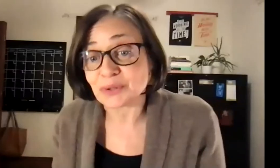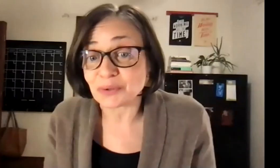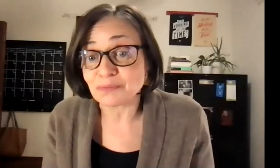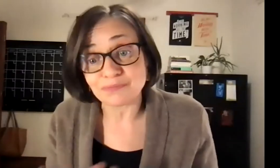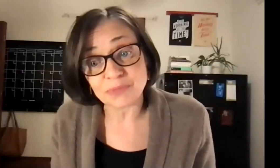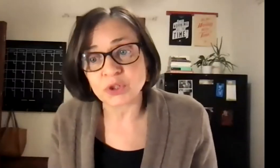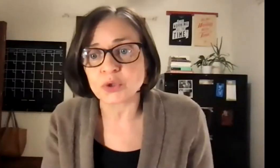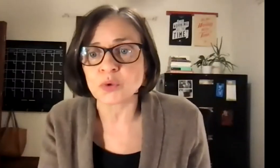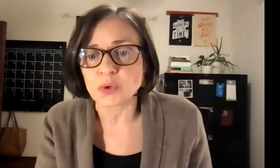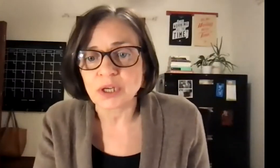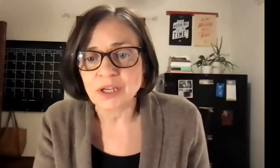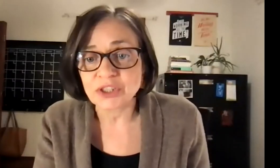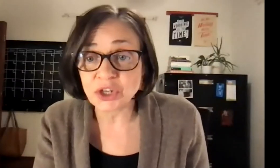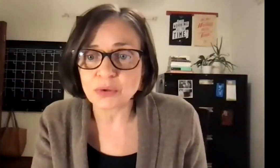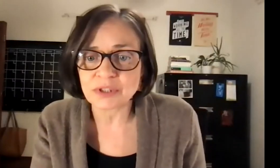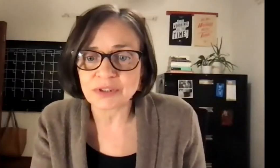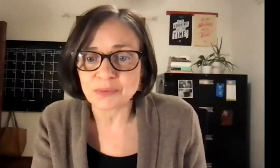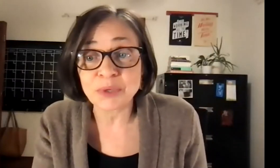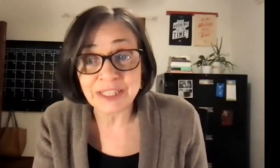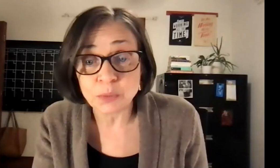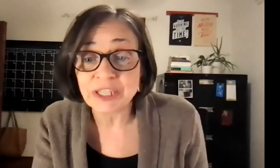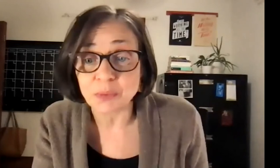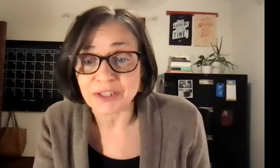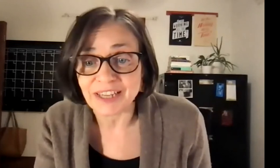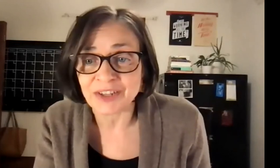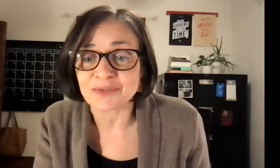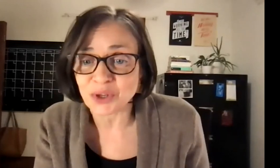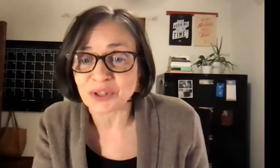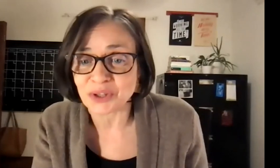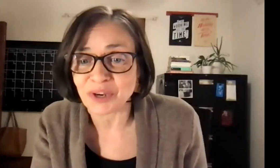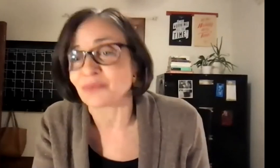see me winning Yeah they're killing off my people But get mad when we